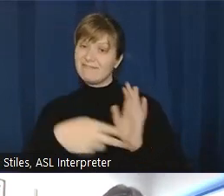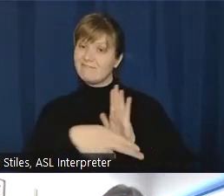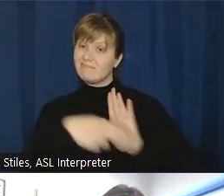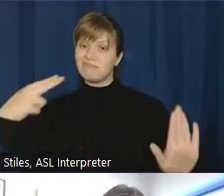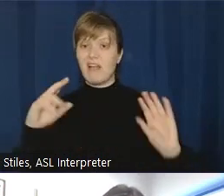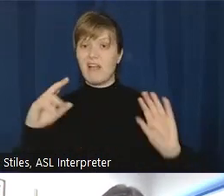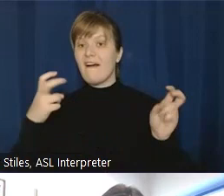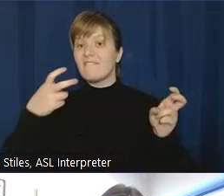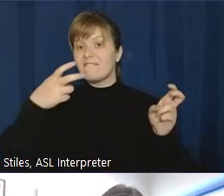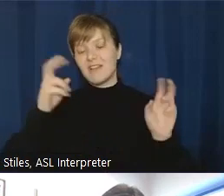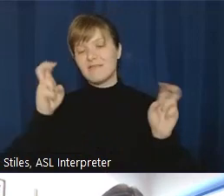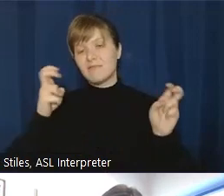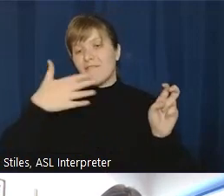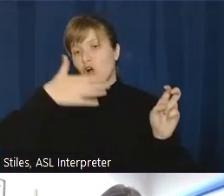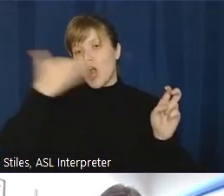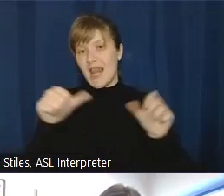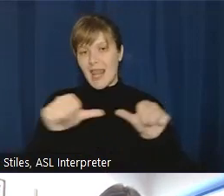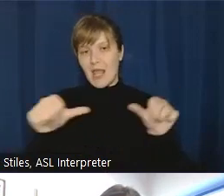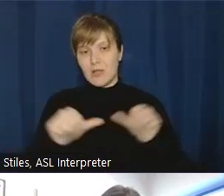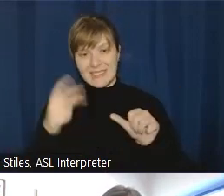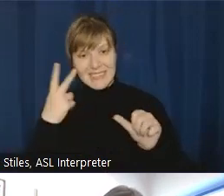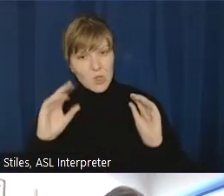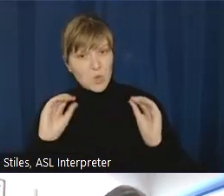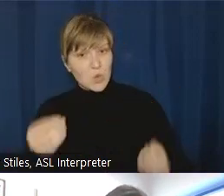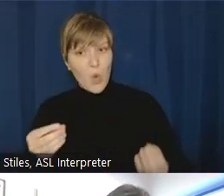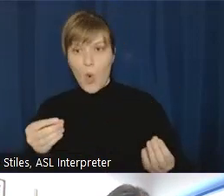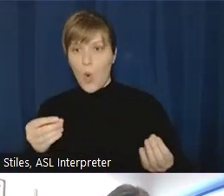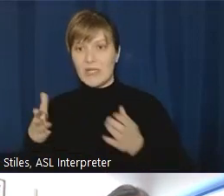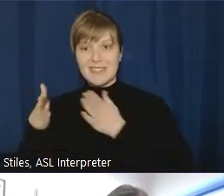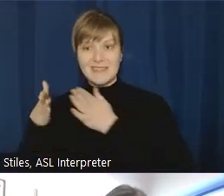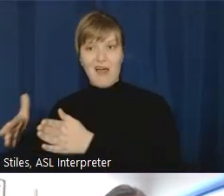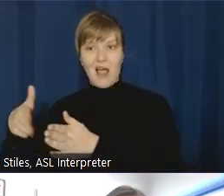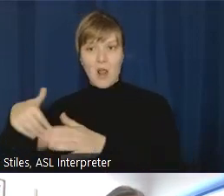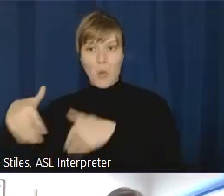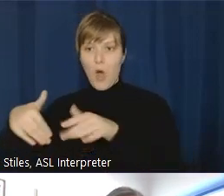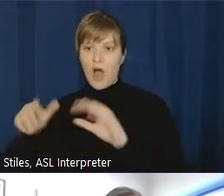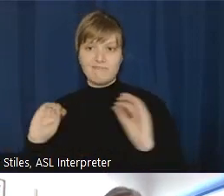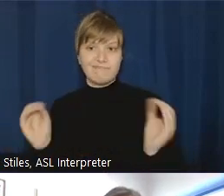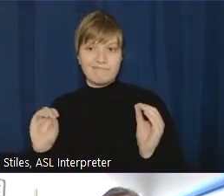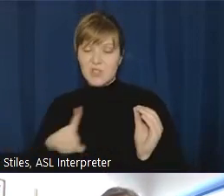as you can see from the pictures on here. It is a low-density area. However, there is a